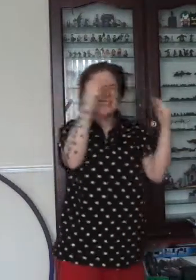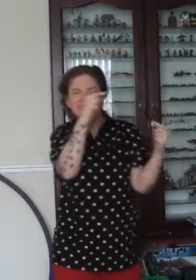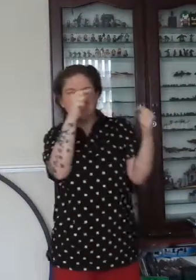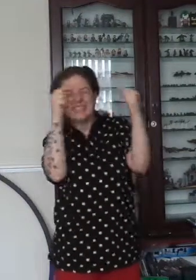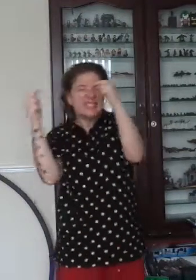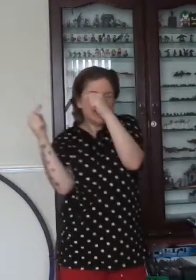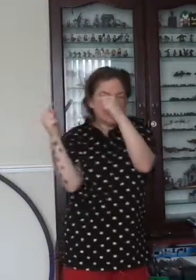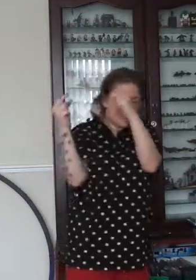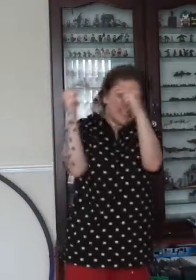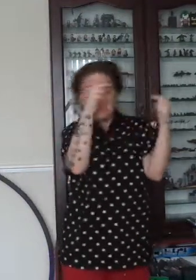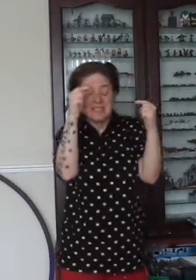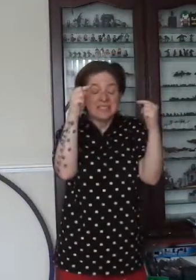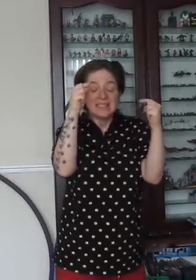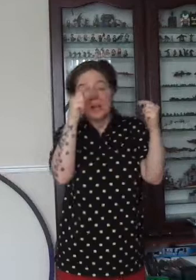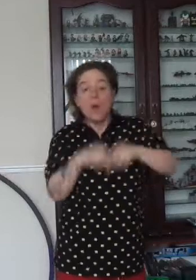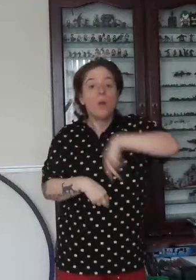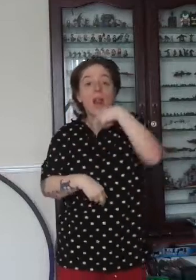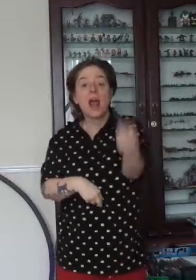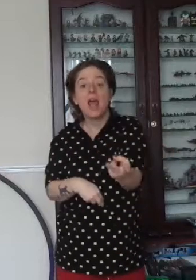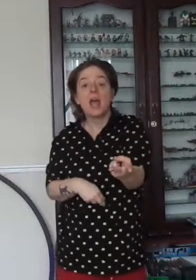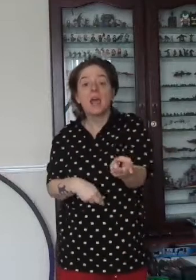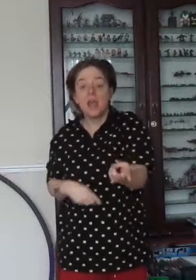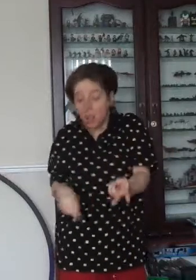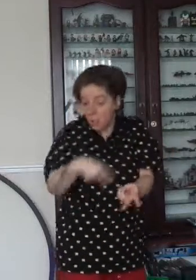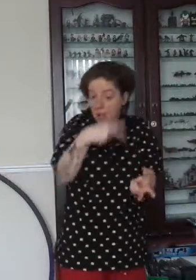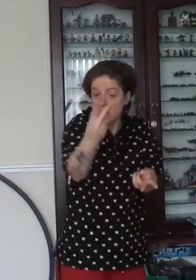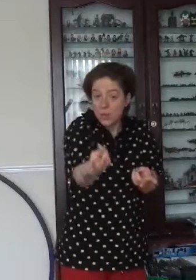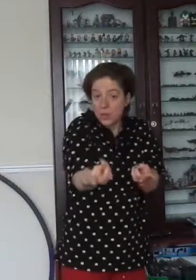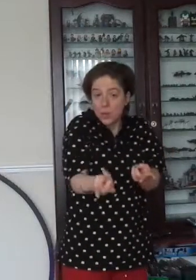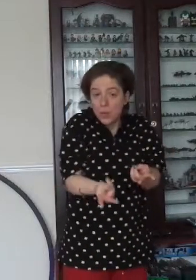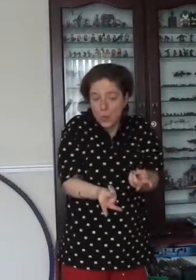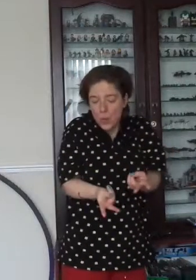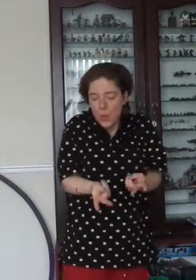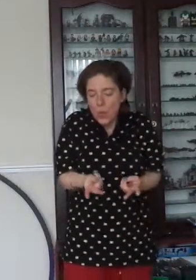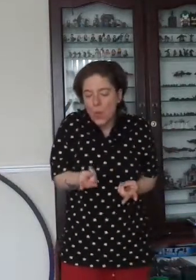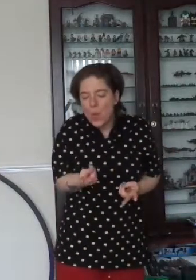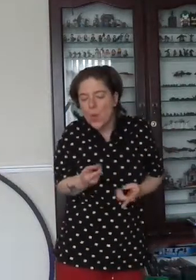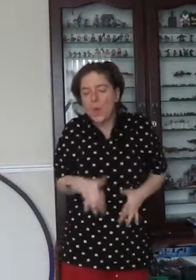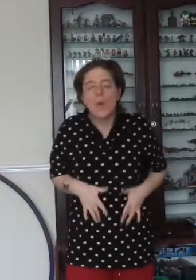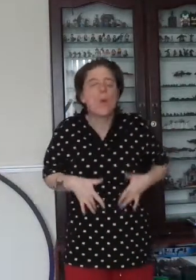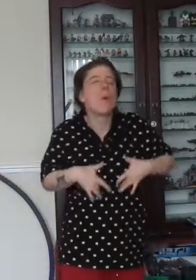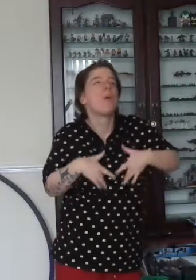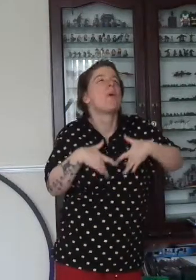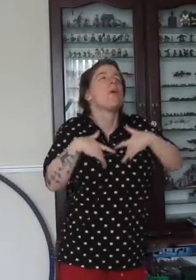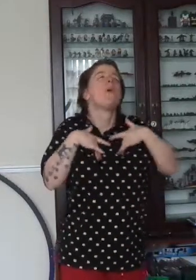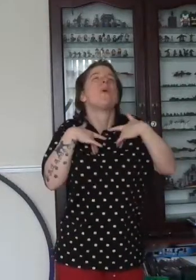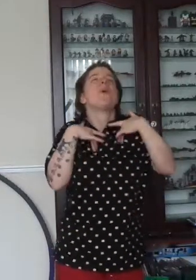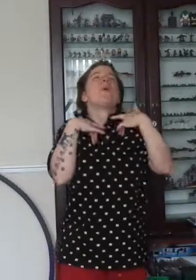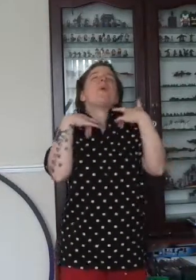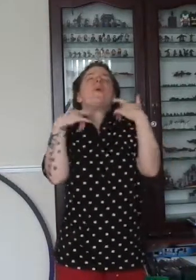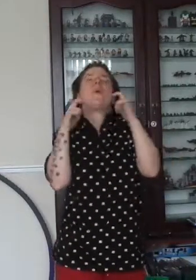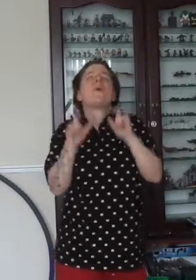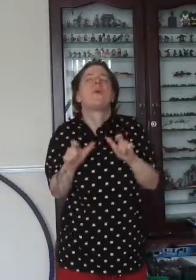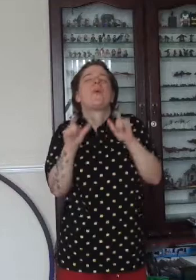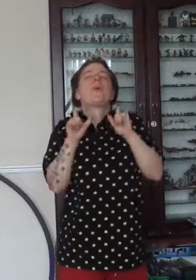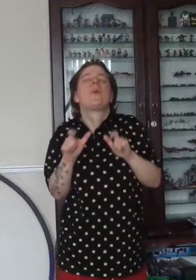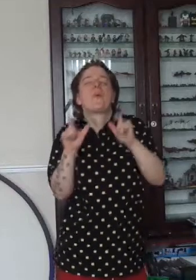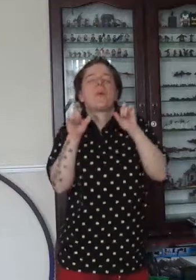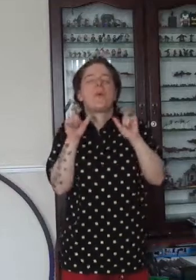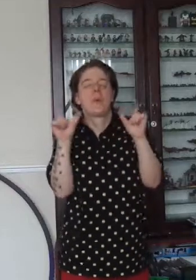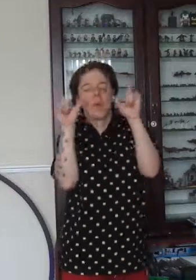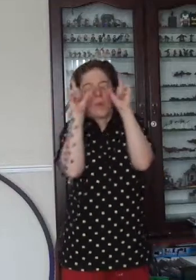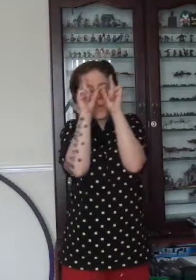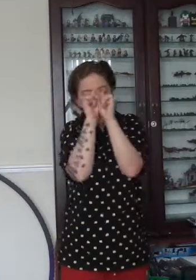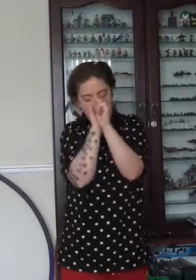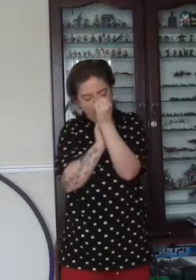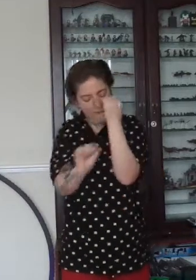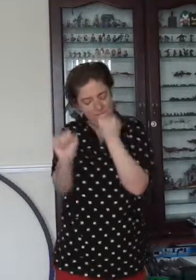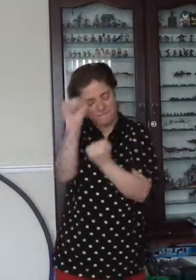When I lay with you I could stay there Close my eyes